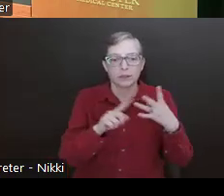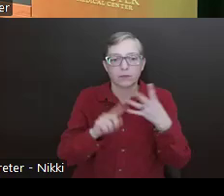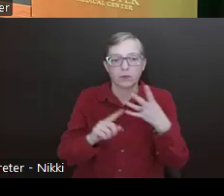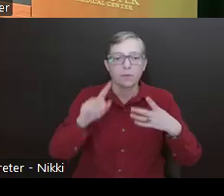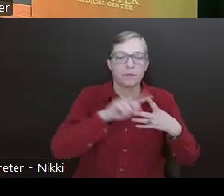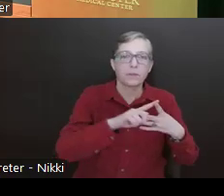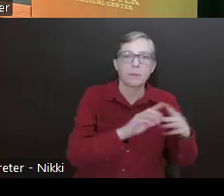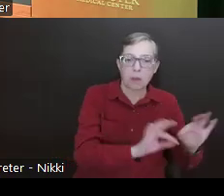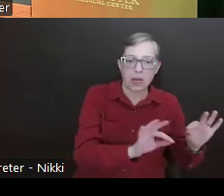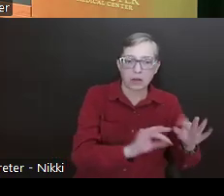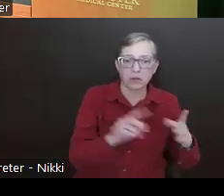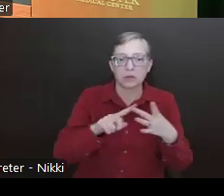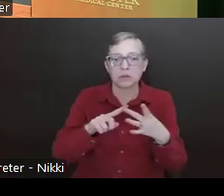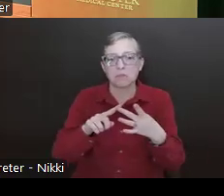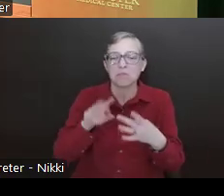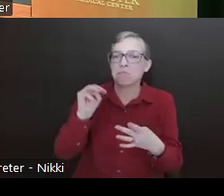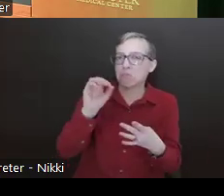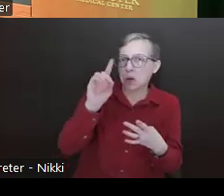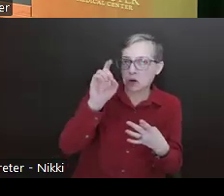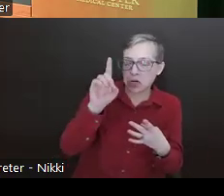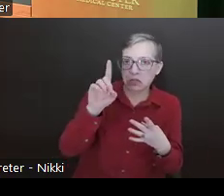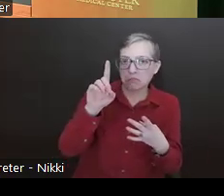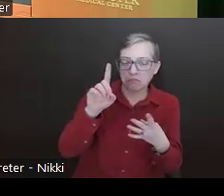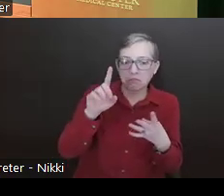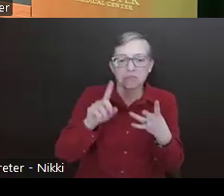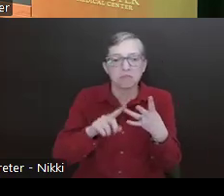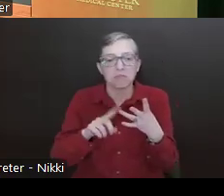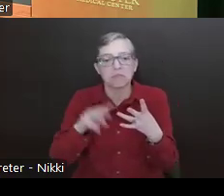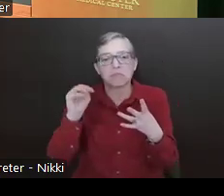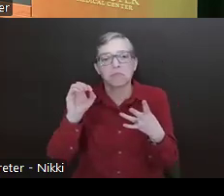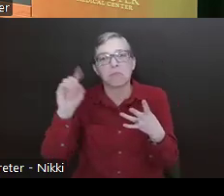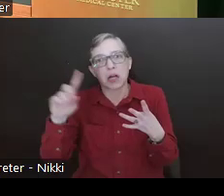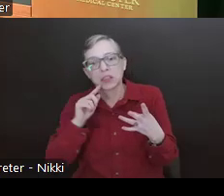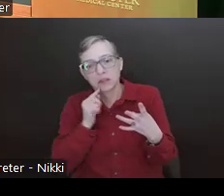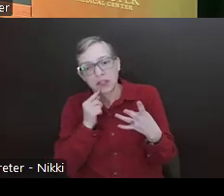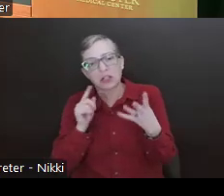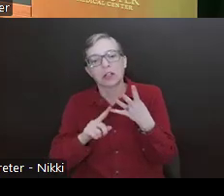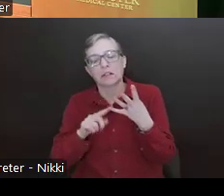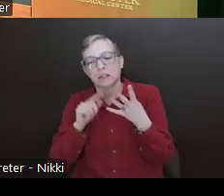severe and severe uh with the vast majority of them being in the kind of mild to moderate range